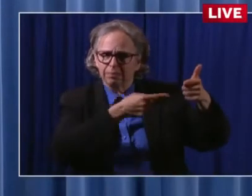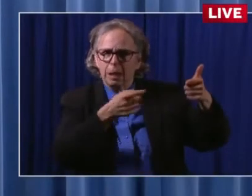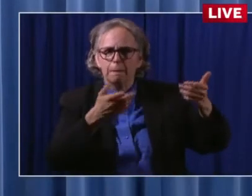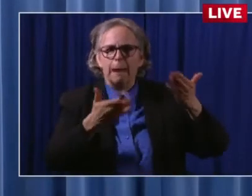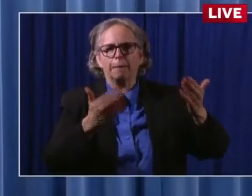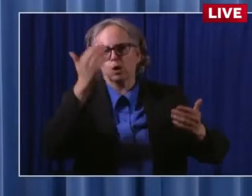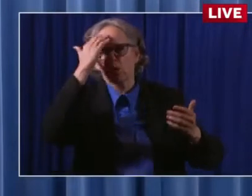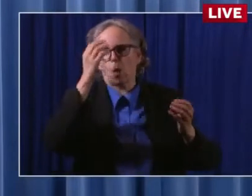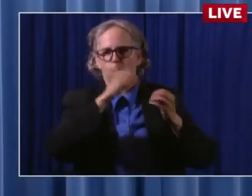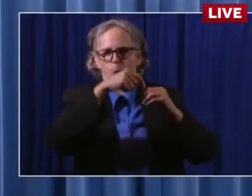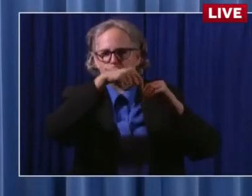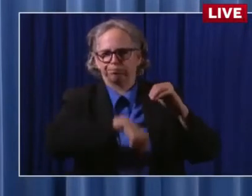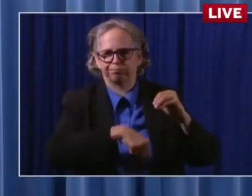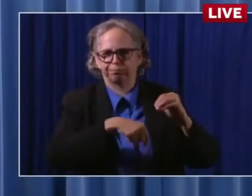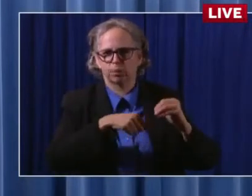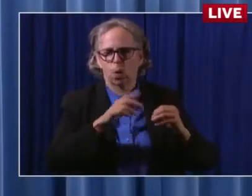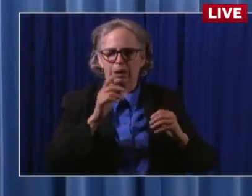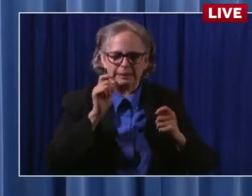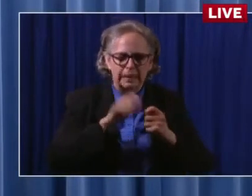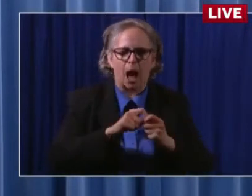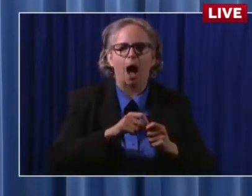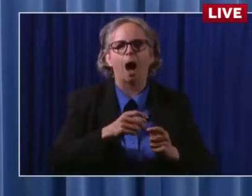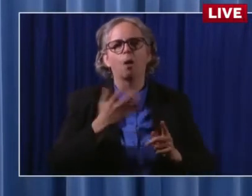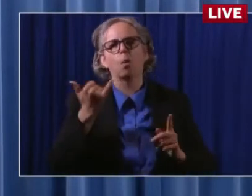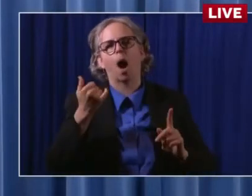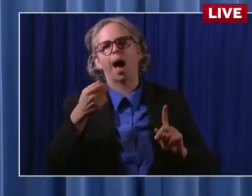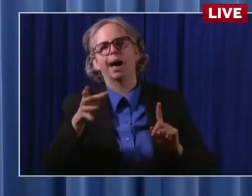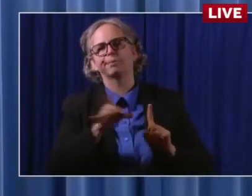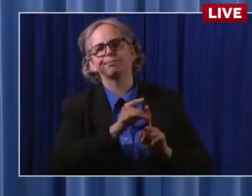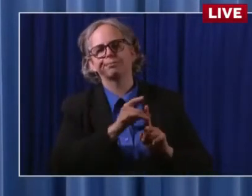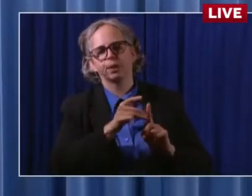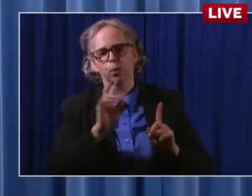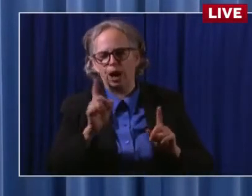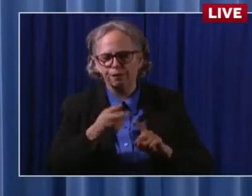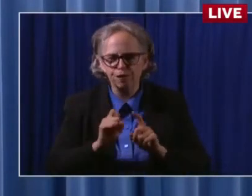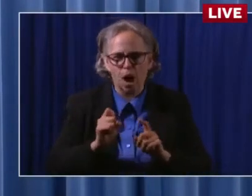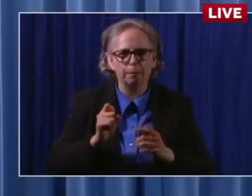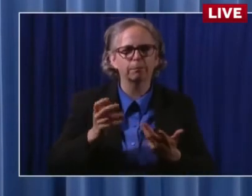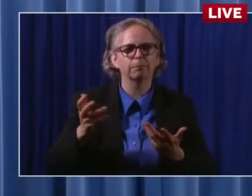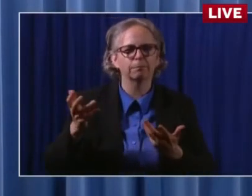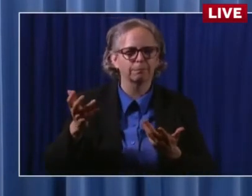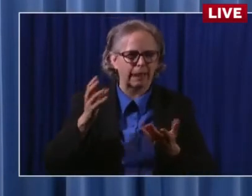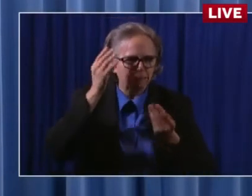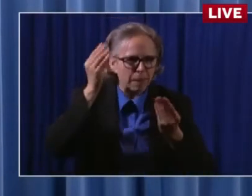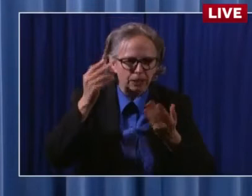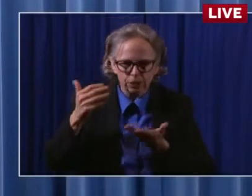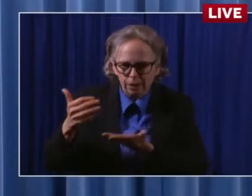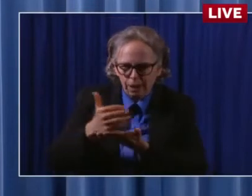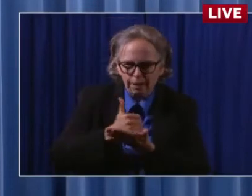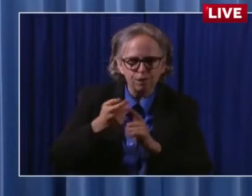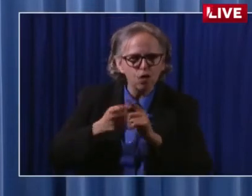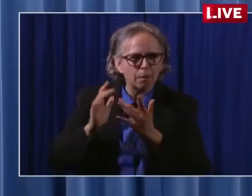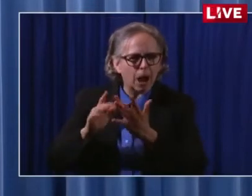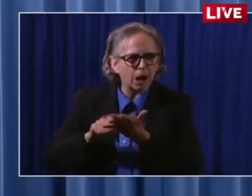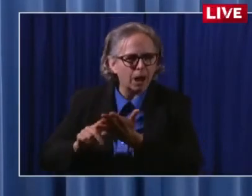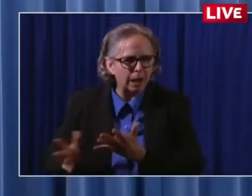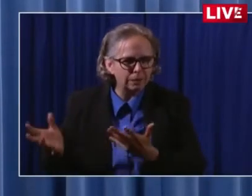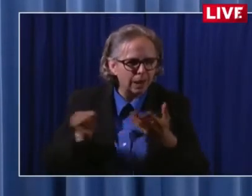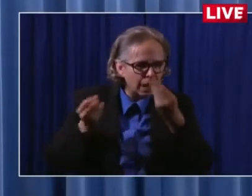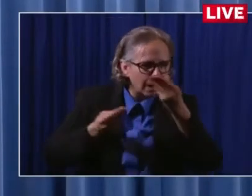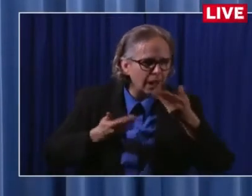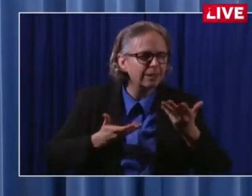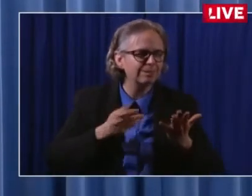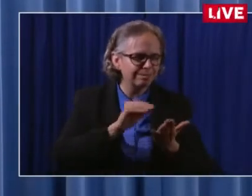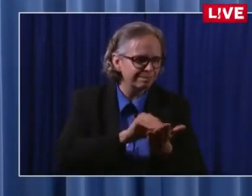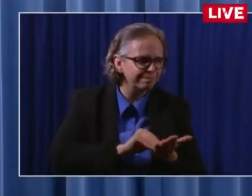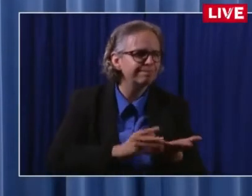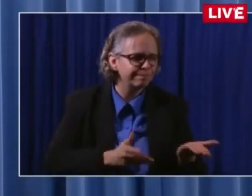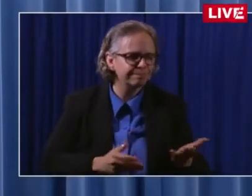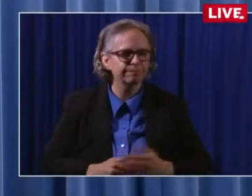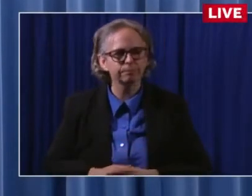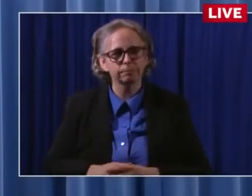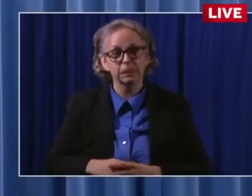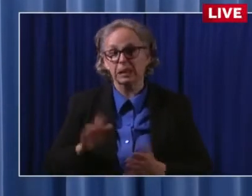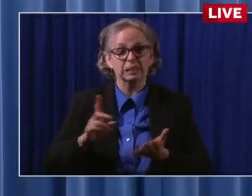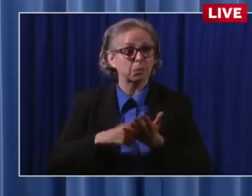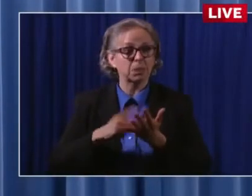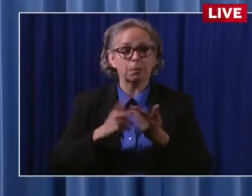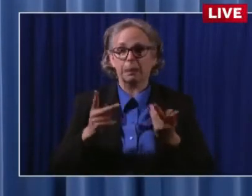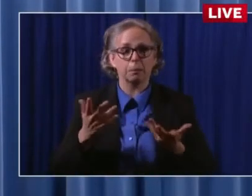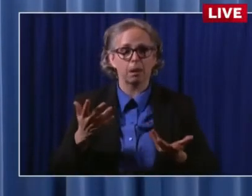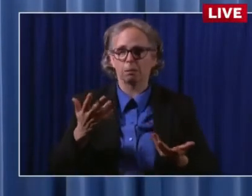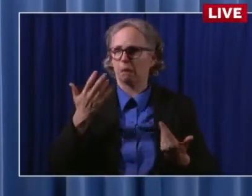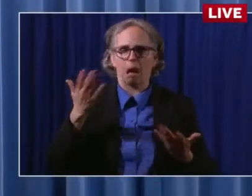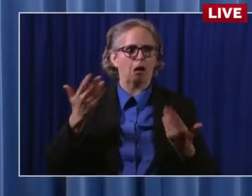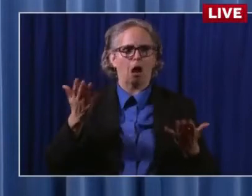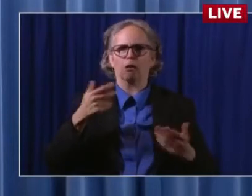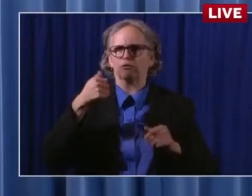BUT THOSE HEALTH ERECTORS PROBABLY -- I CANNOT SPEAK FOR THEM -- BUT THEY PROP -- THOSE HEALTH DIRECTORS PROBABLY HAVE INFORMATION ON WHERE THOSE CITIZENS GETTING AN EFFECTIVE